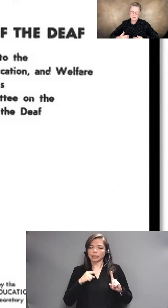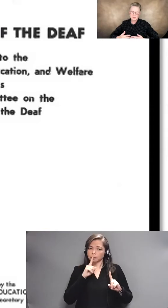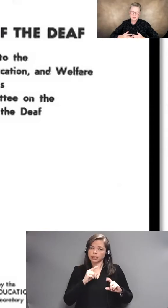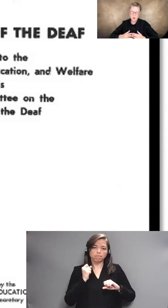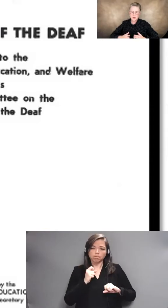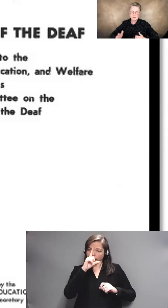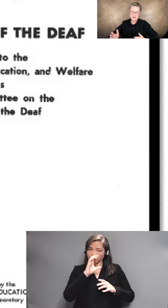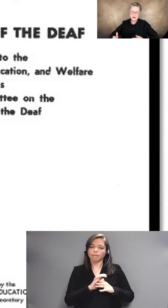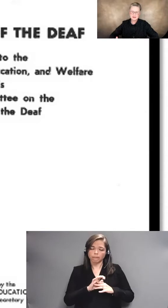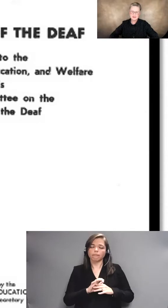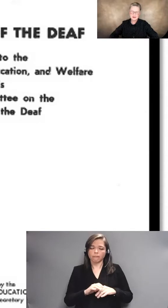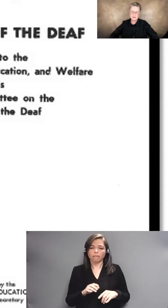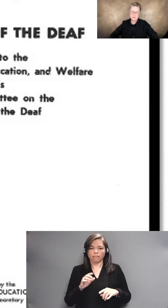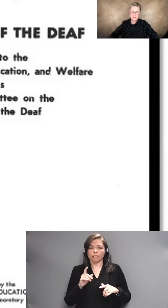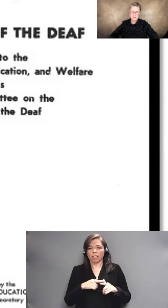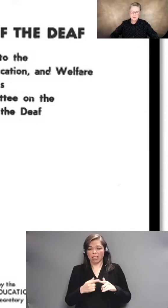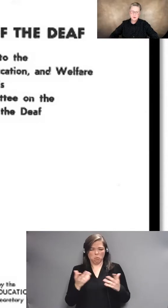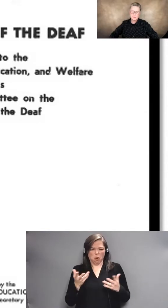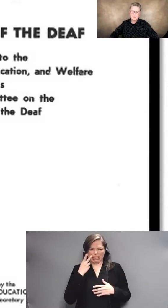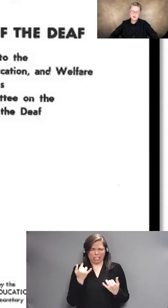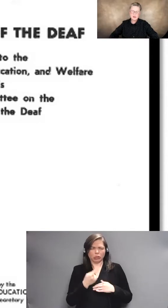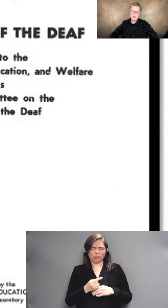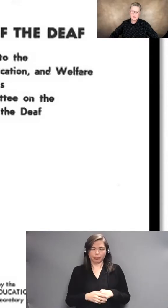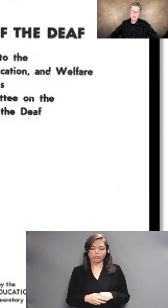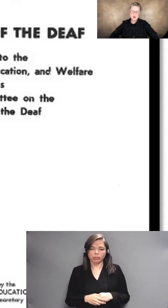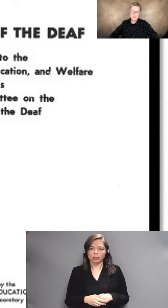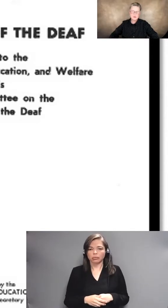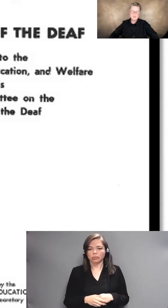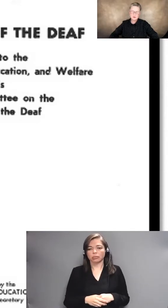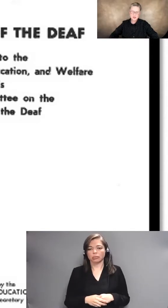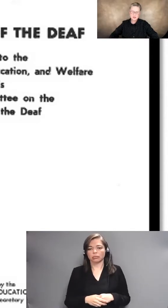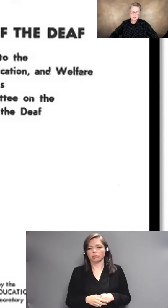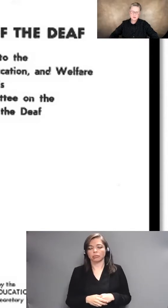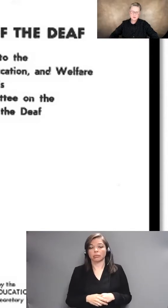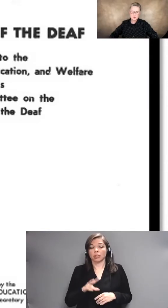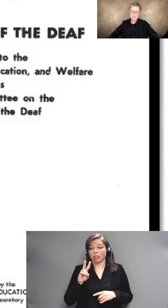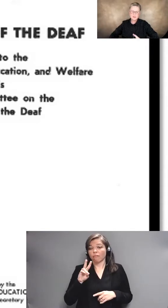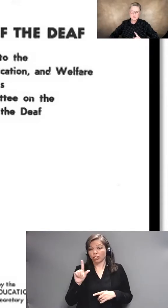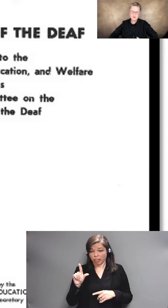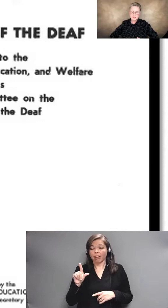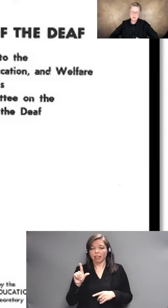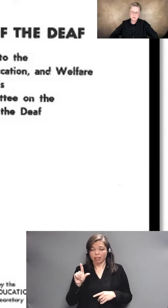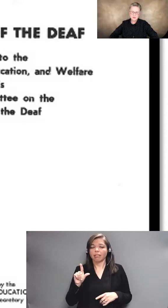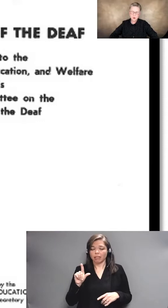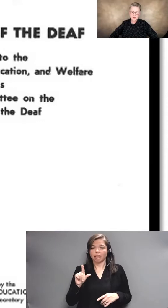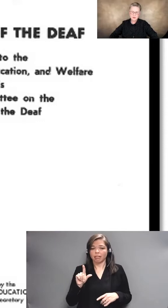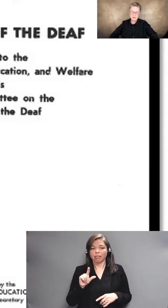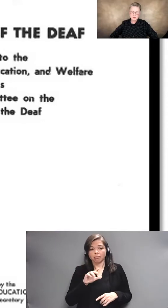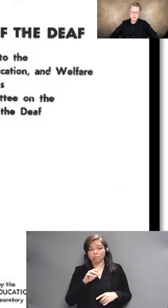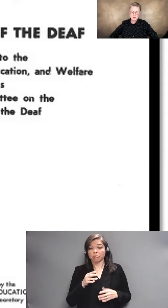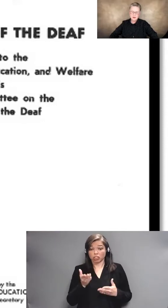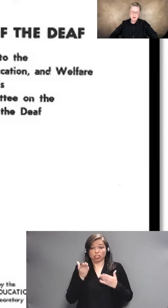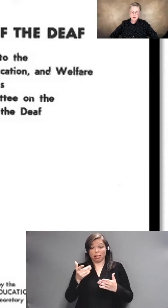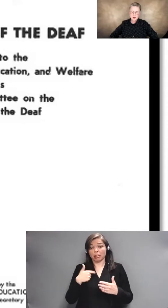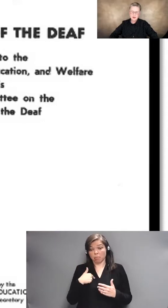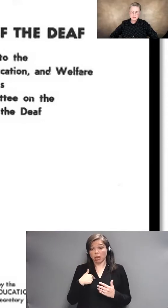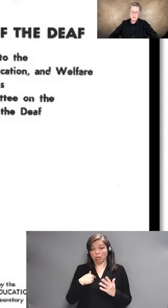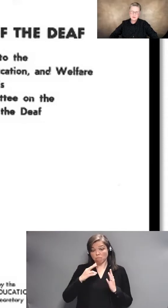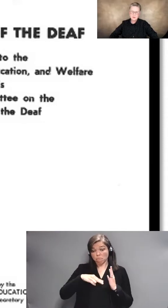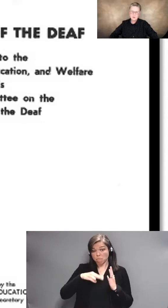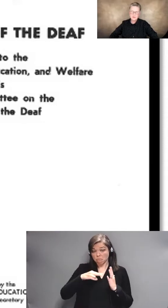the course that it has taken, but when Virginia told me to read this report, I went and